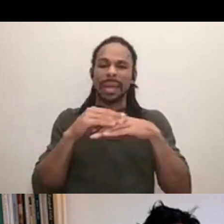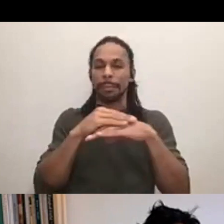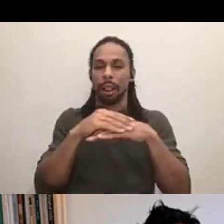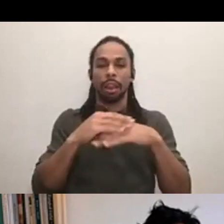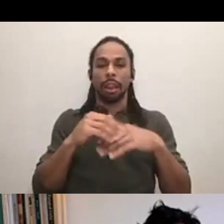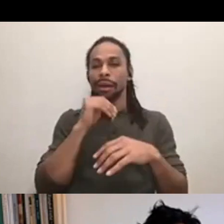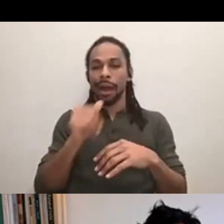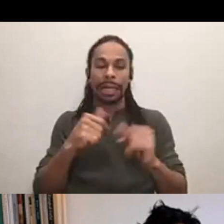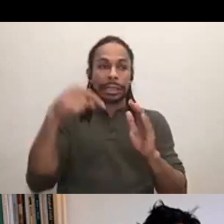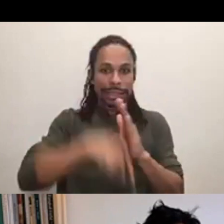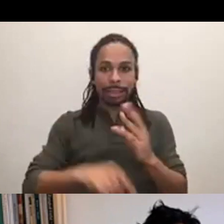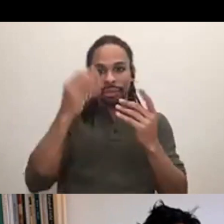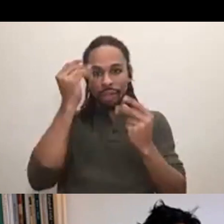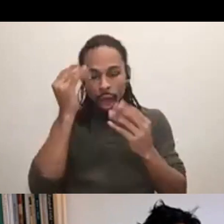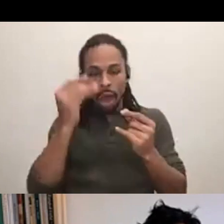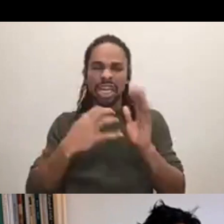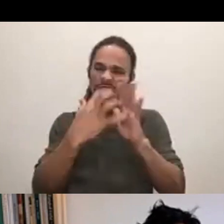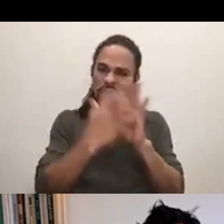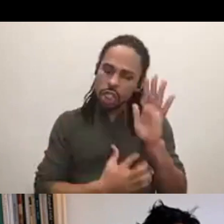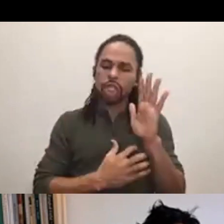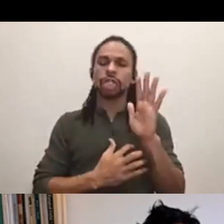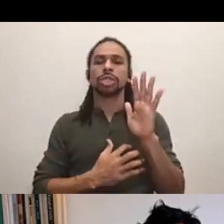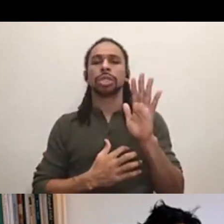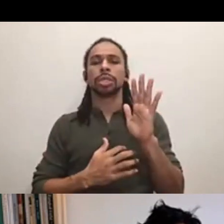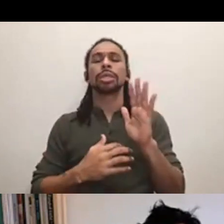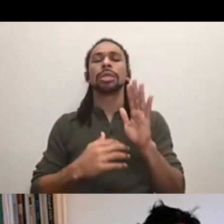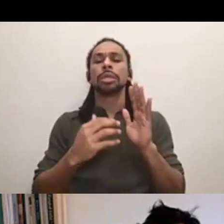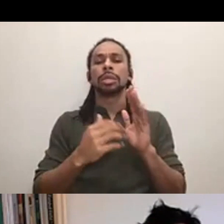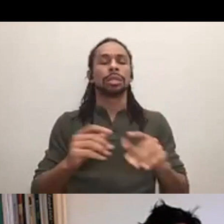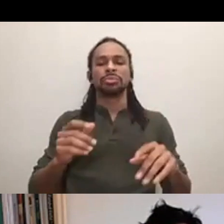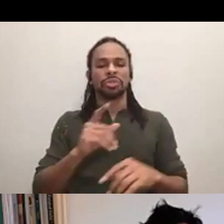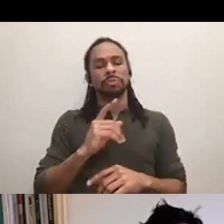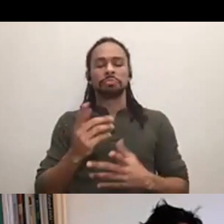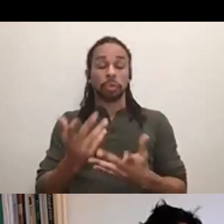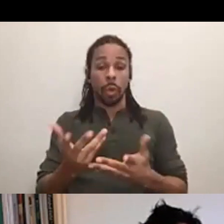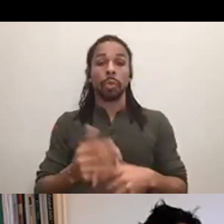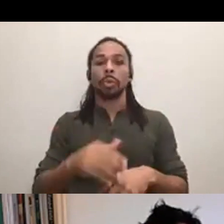saw like some possibilities with alt-text and we started to unpack the creative and